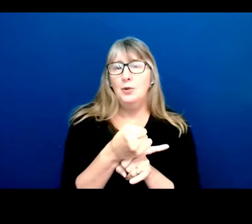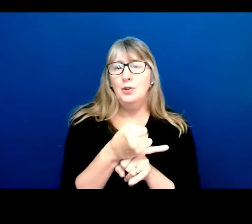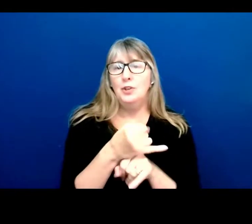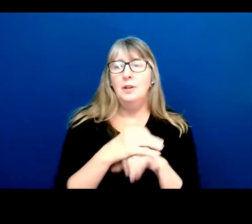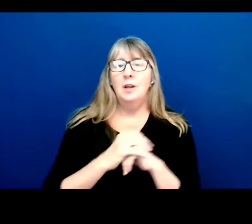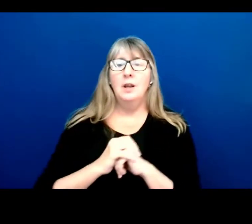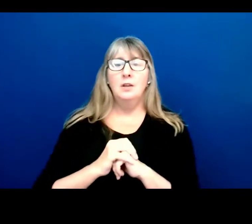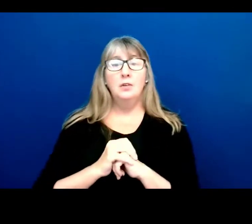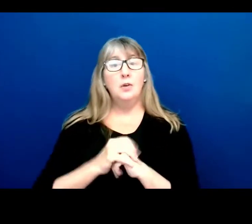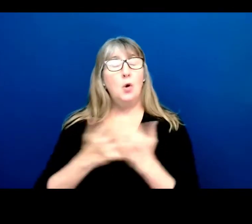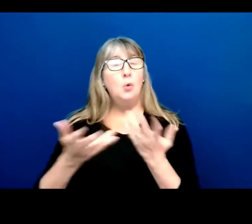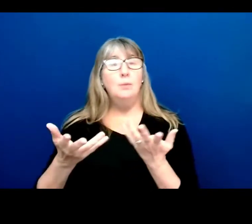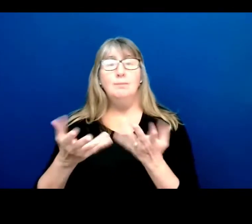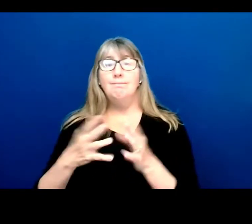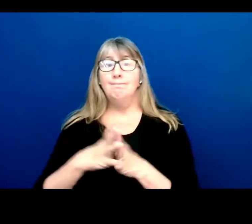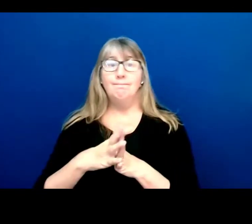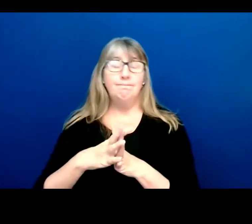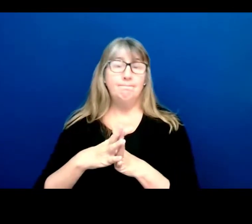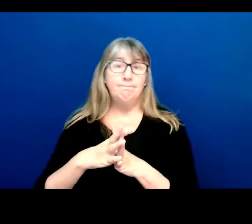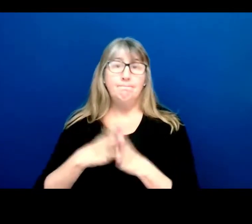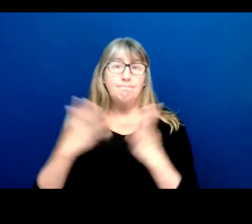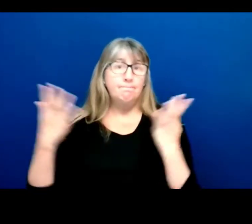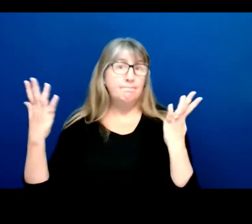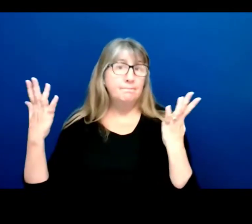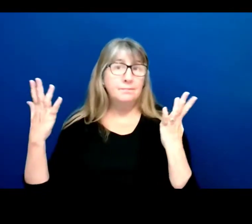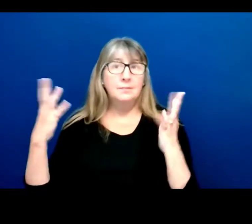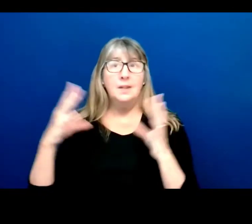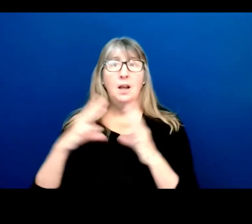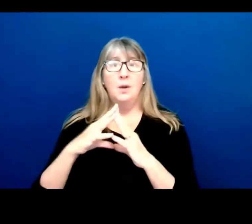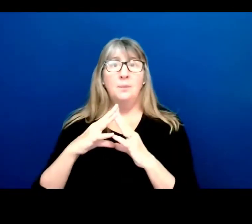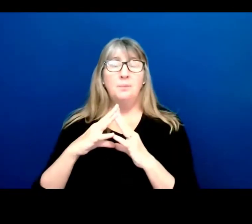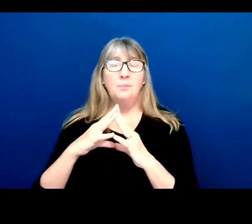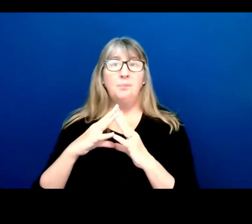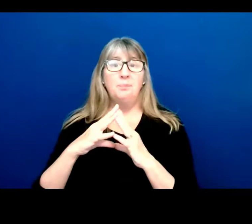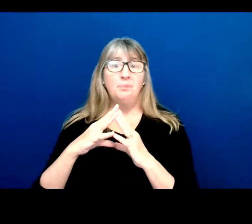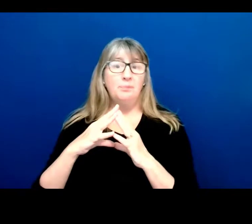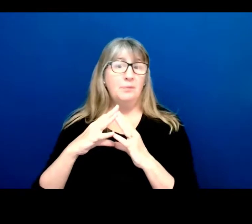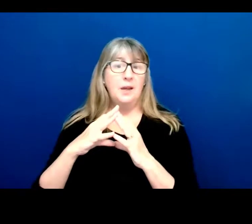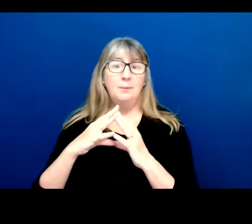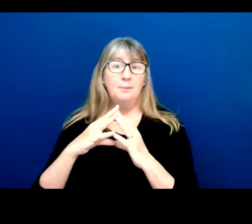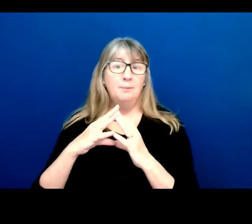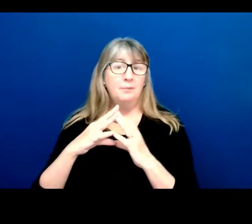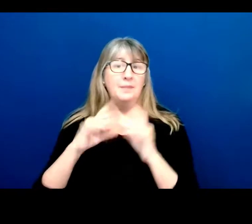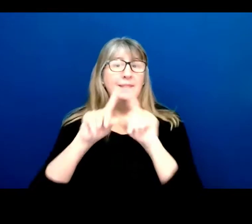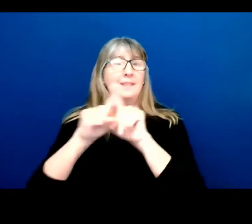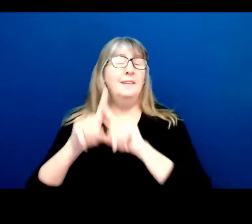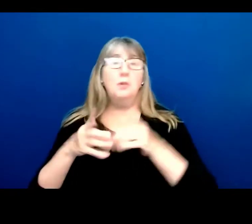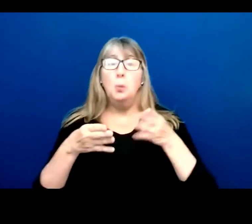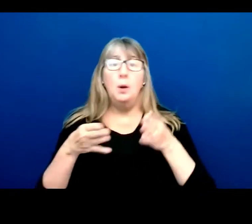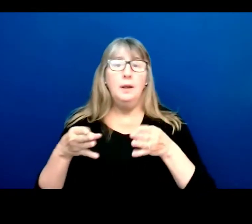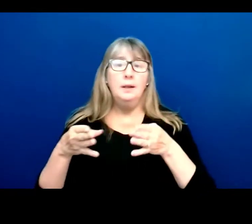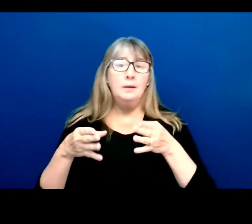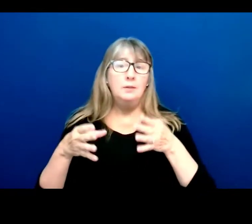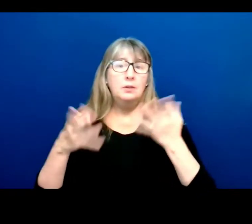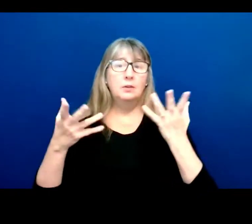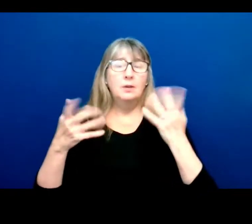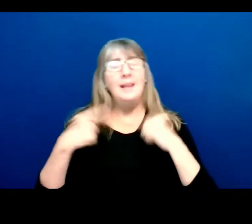So, there's ways just .. . I think the question was how do you know